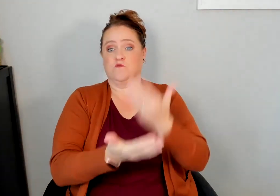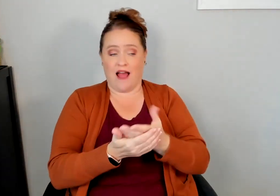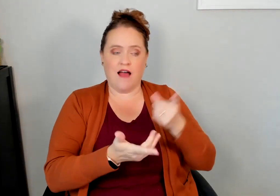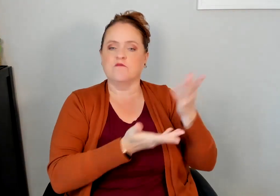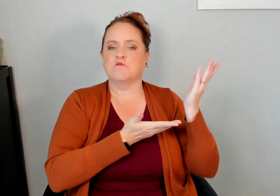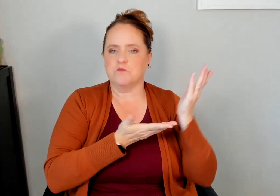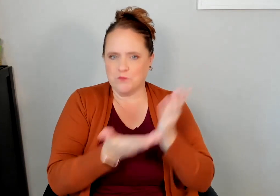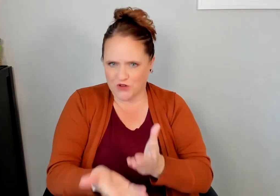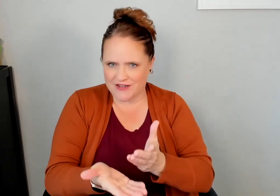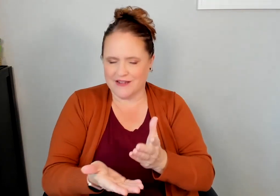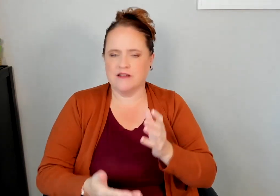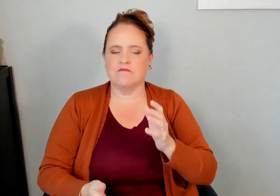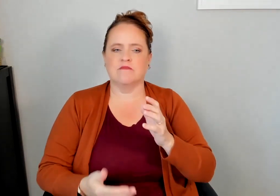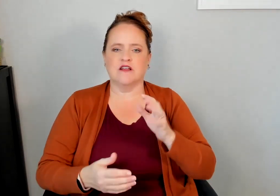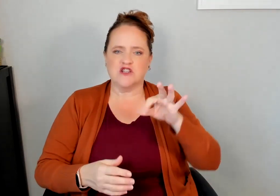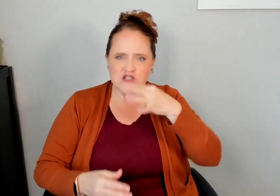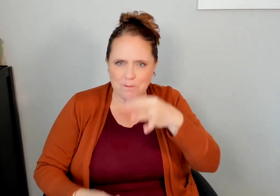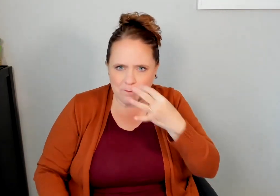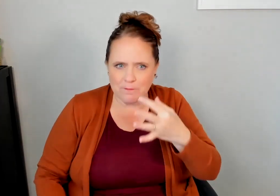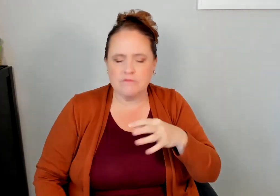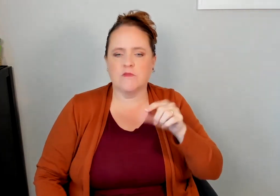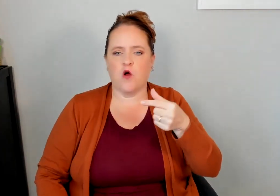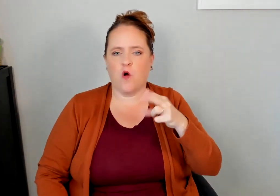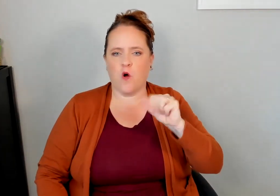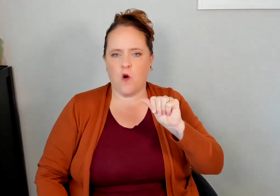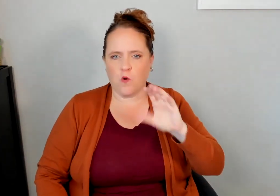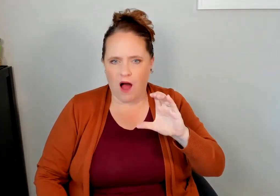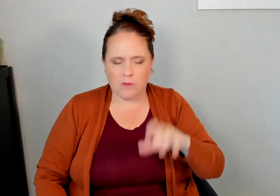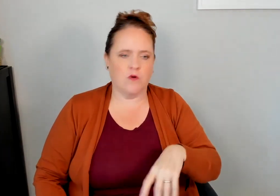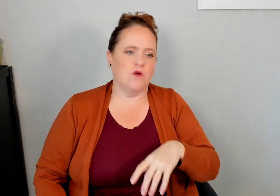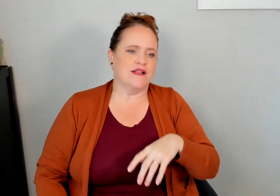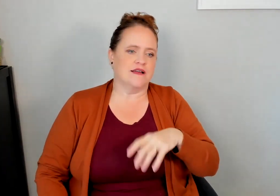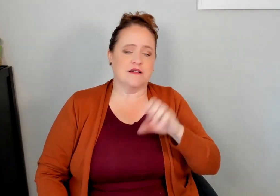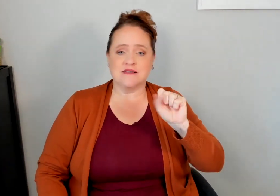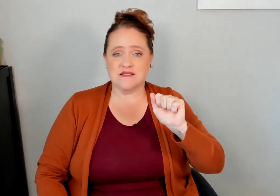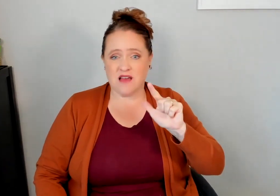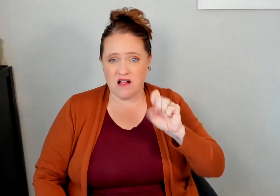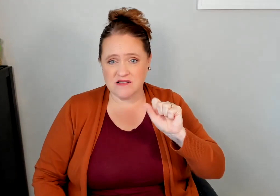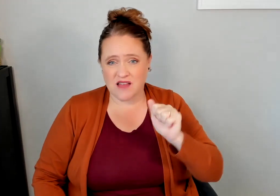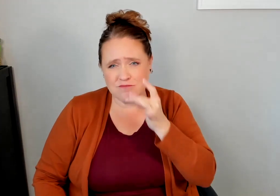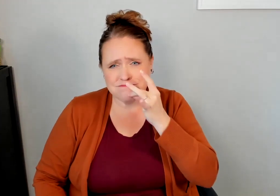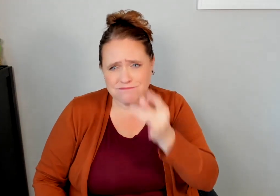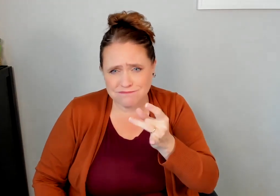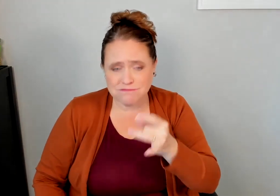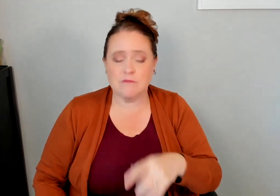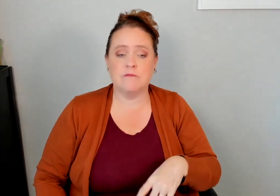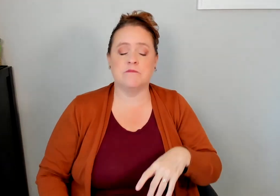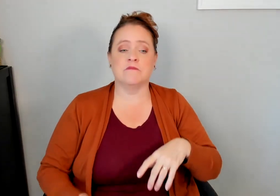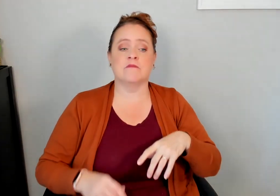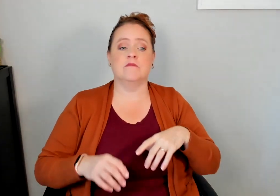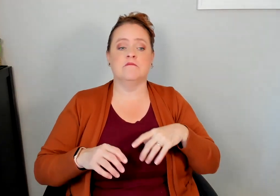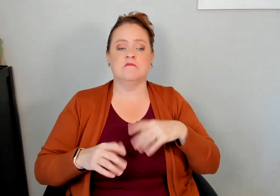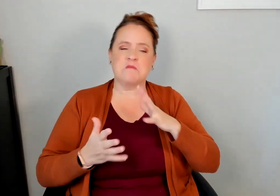when we first arrived they brought us chips guacamole and salsa they were all very delicious